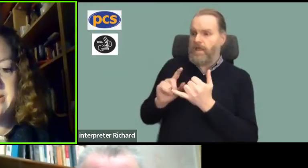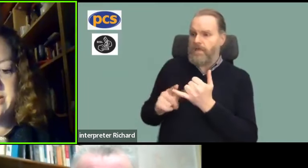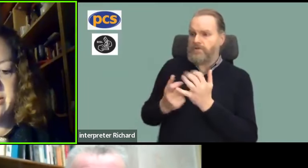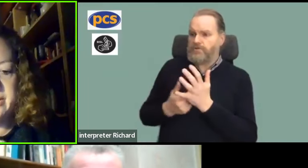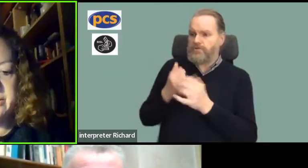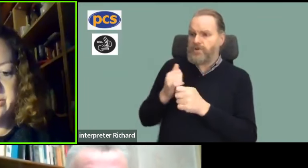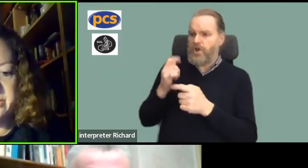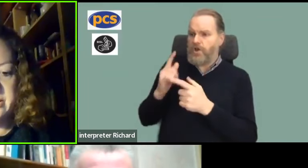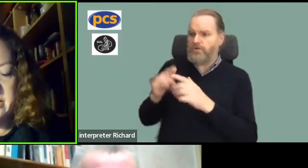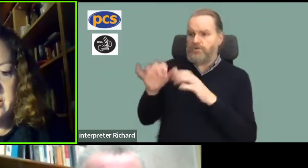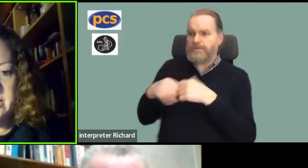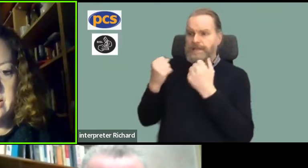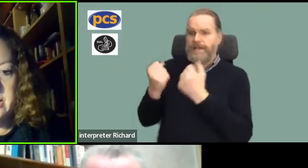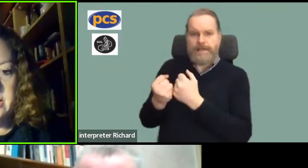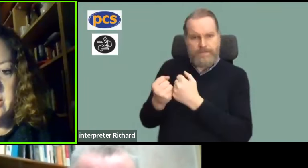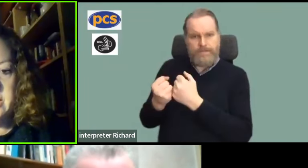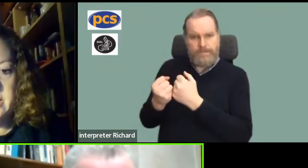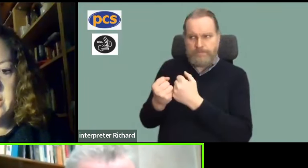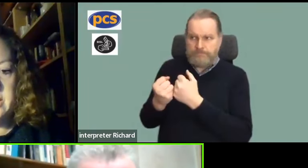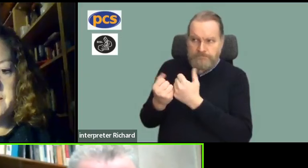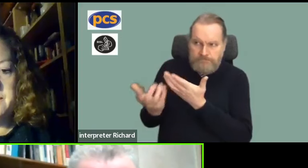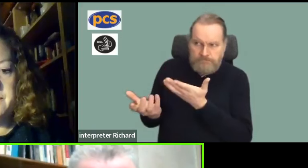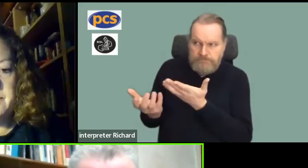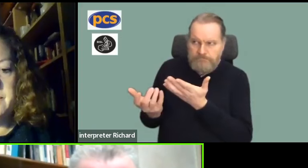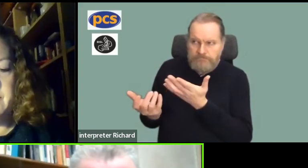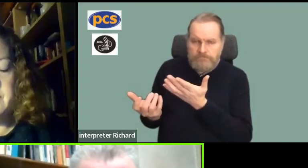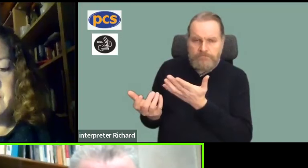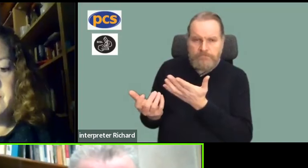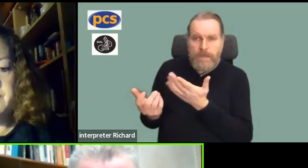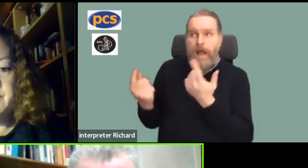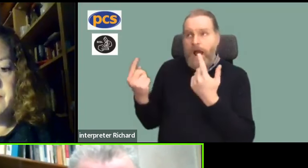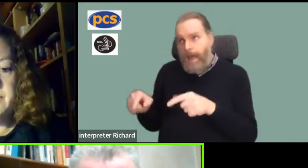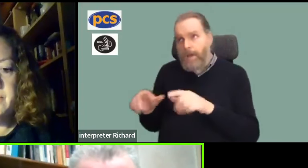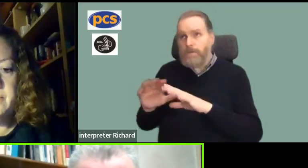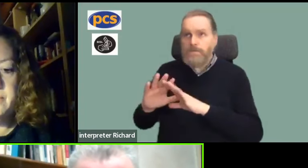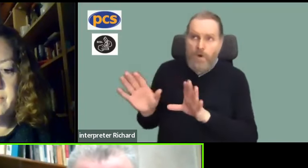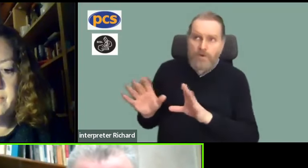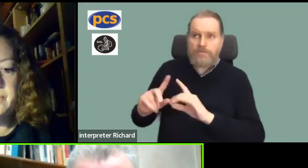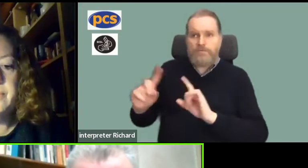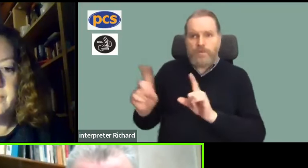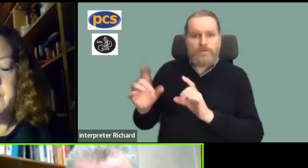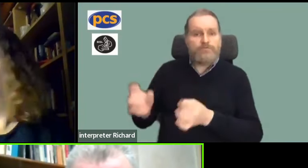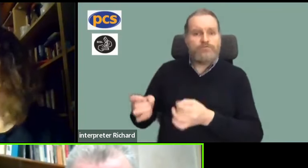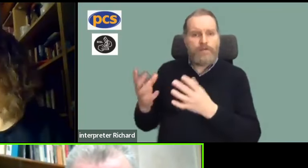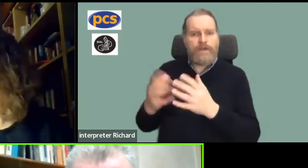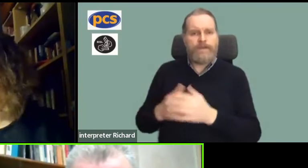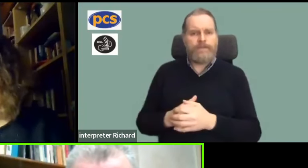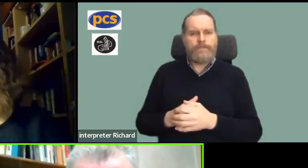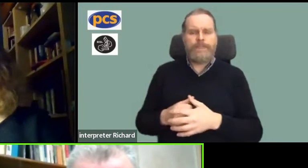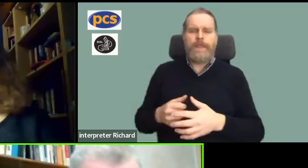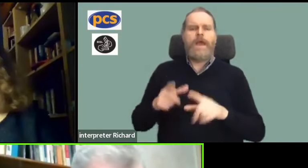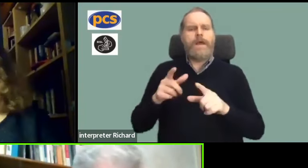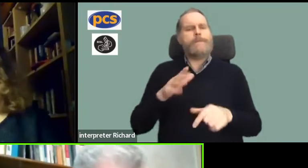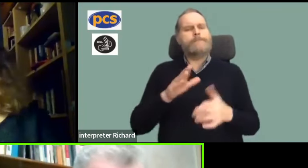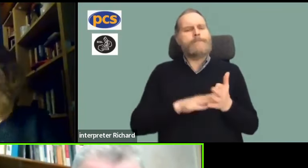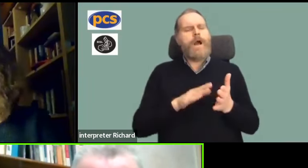a gem malance on those a gem malance on those. But might be worth might be worth not just comment. n n those. Yeah. those Yeah. and and just d just just on that.